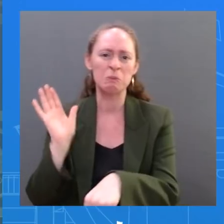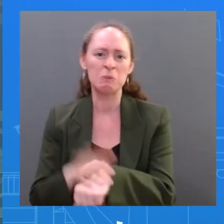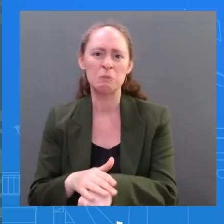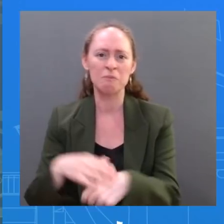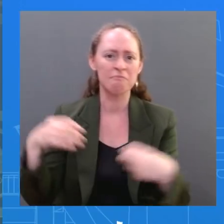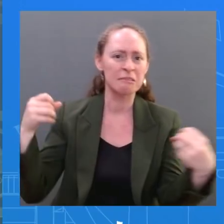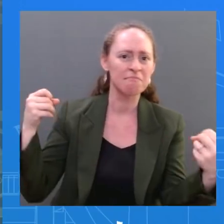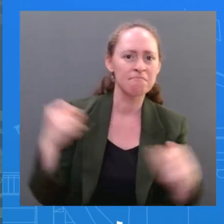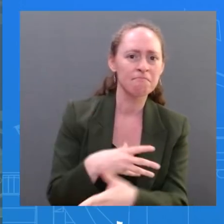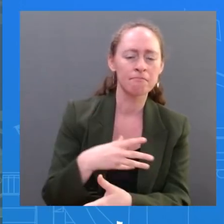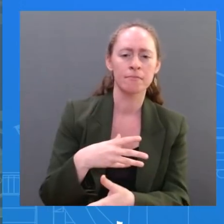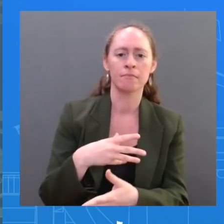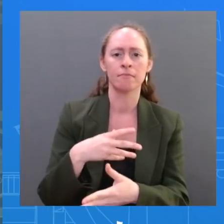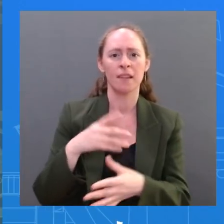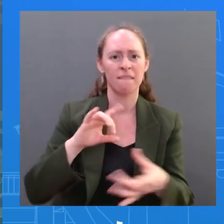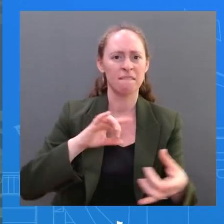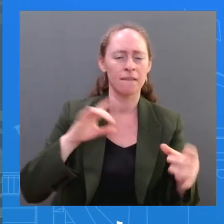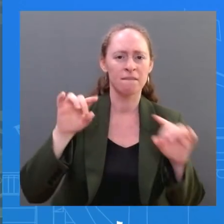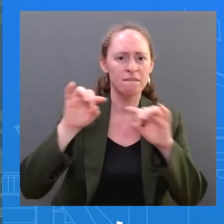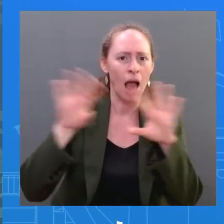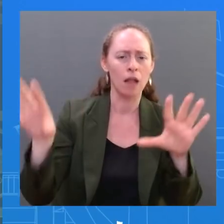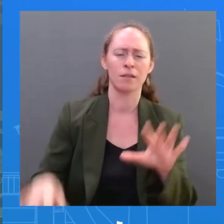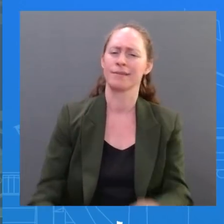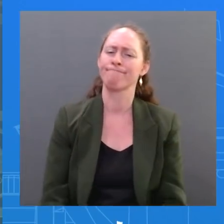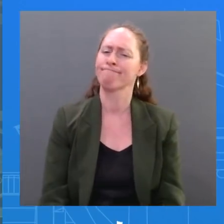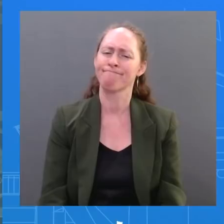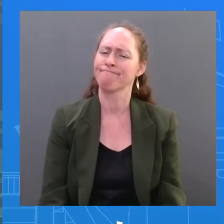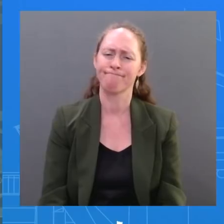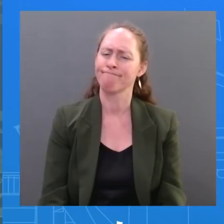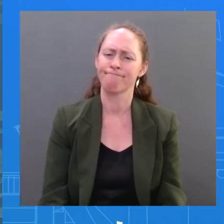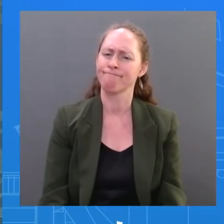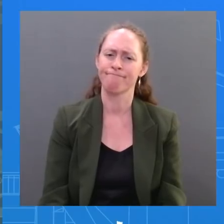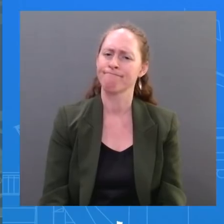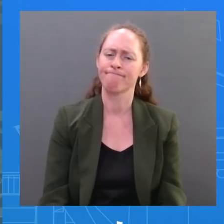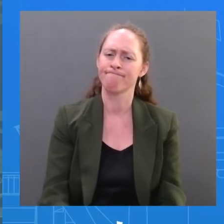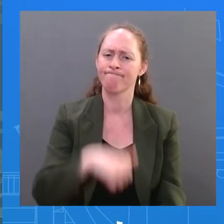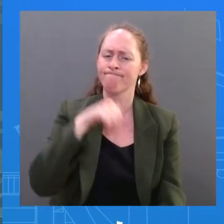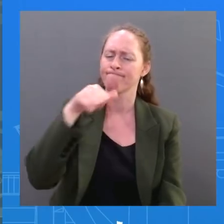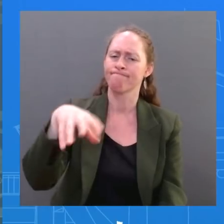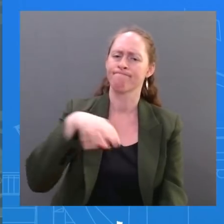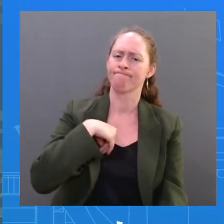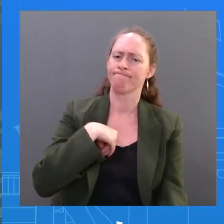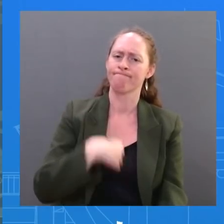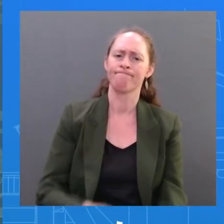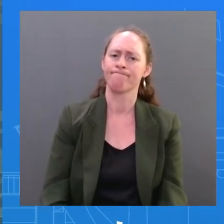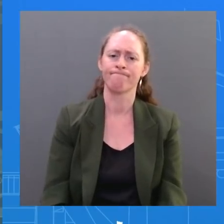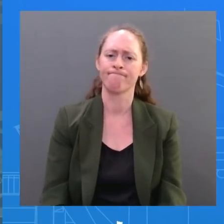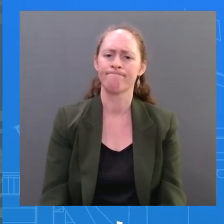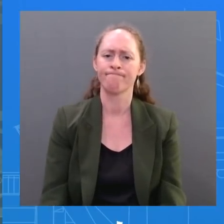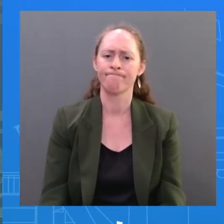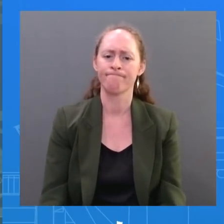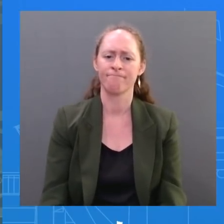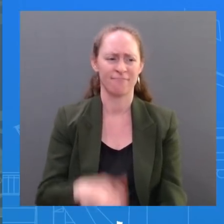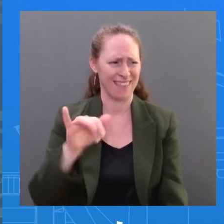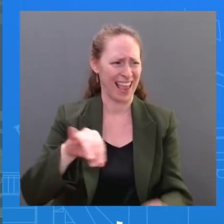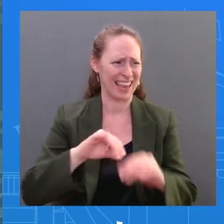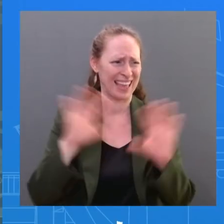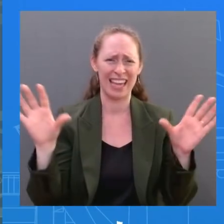it is a clear definition of what violence is and what intimidation is. Peaceful protest -- people should be allowed to be --